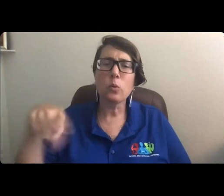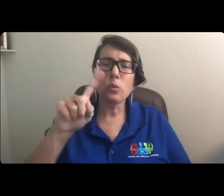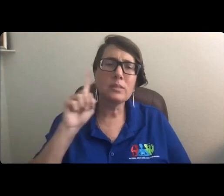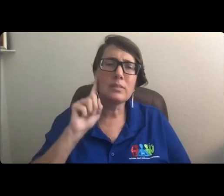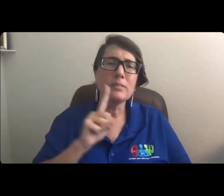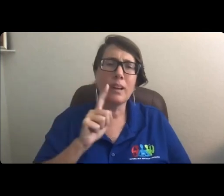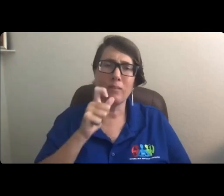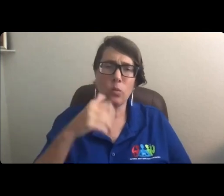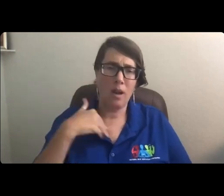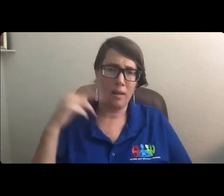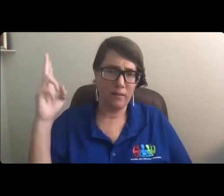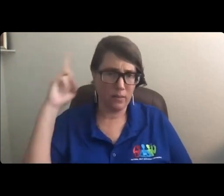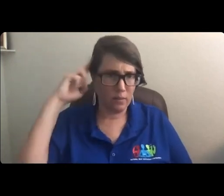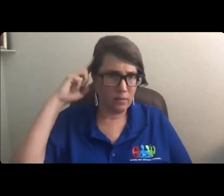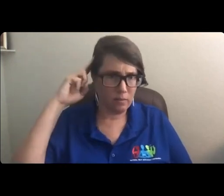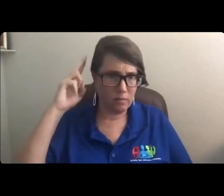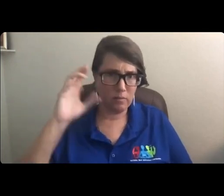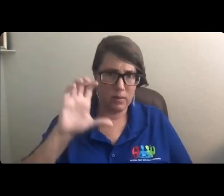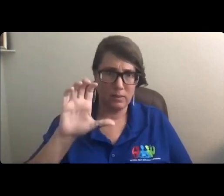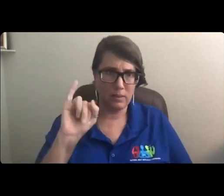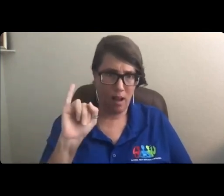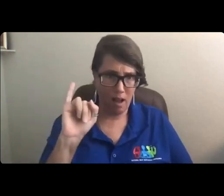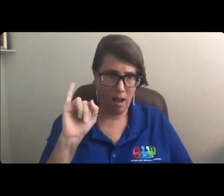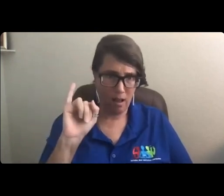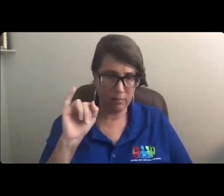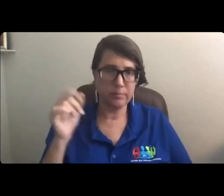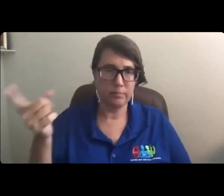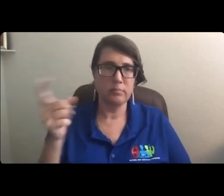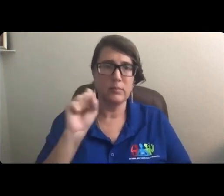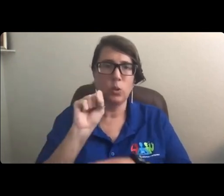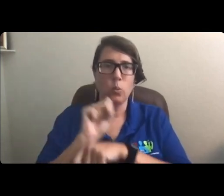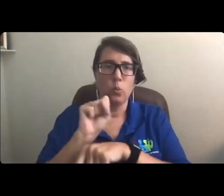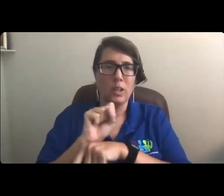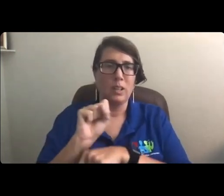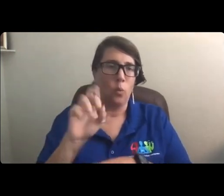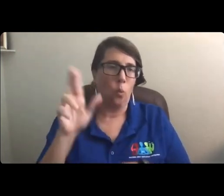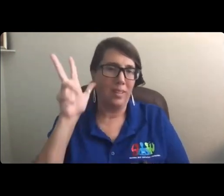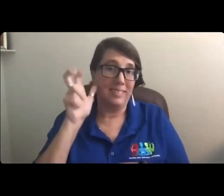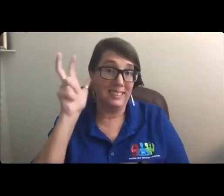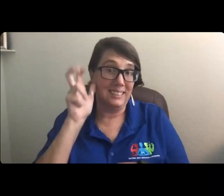Thank you. The next questioner asks about deaf people with cochlear implants